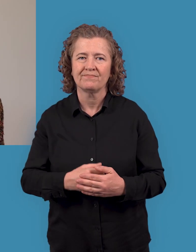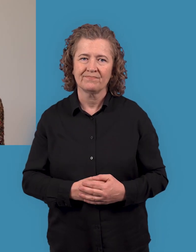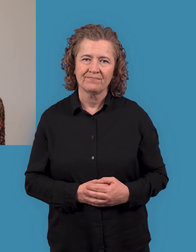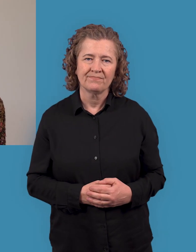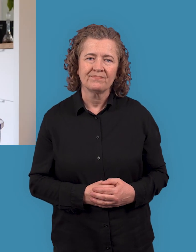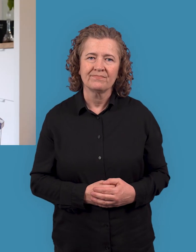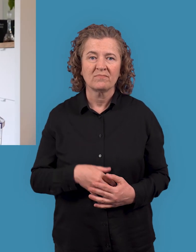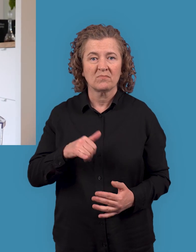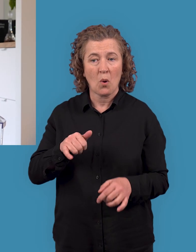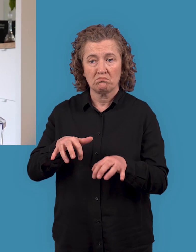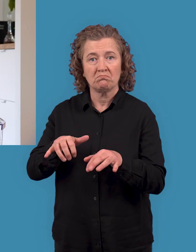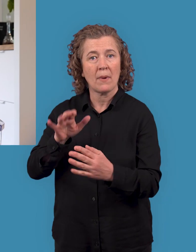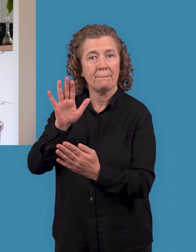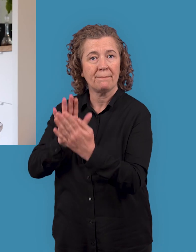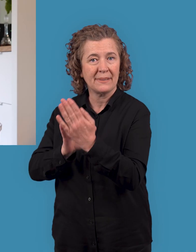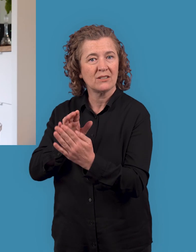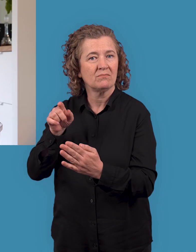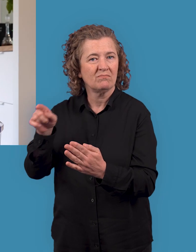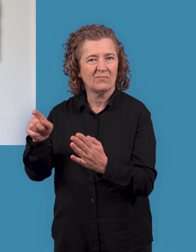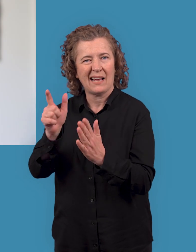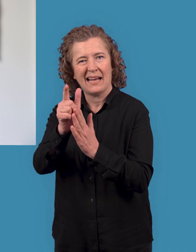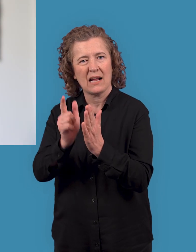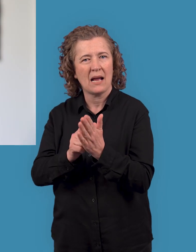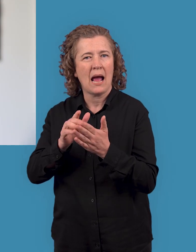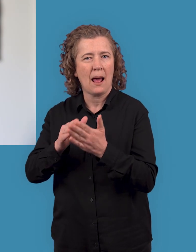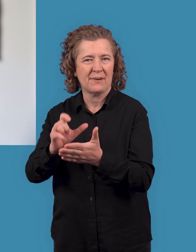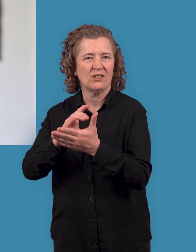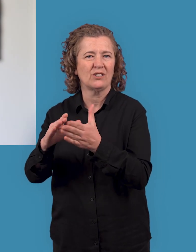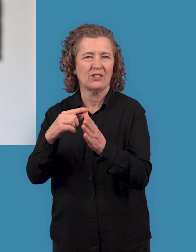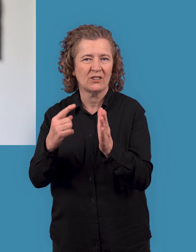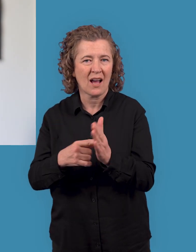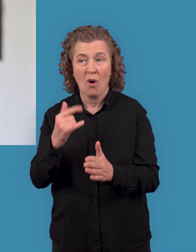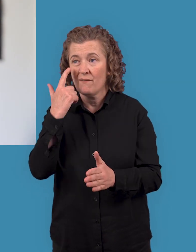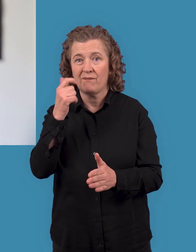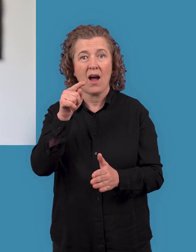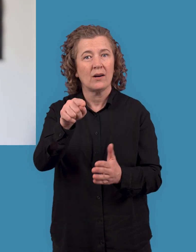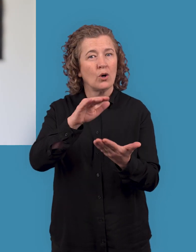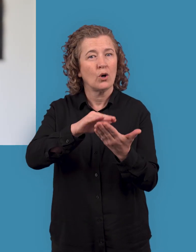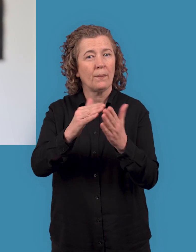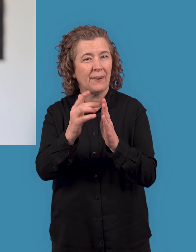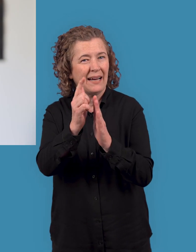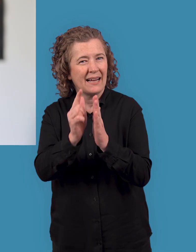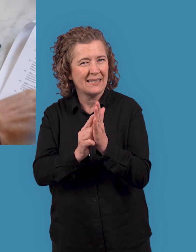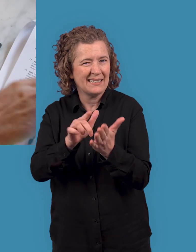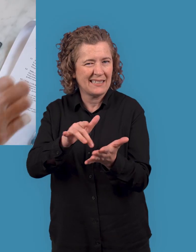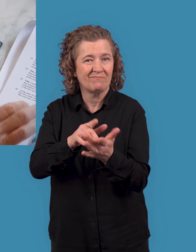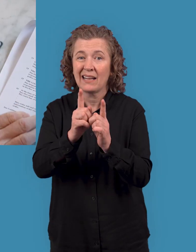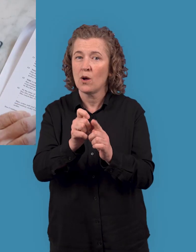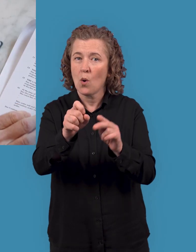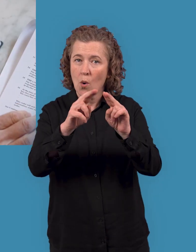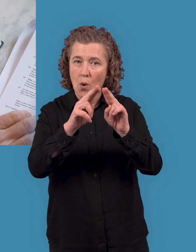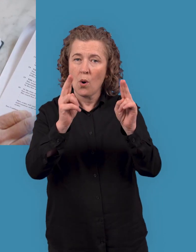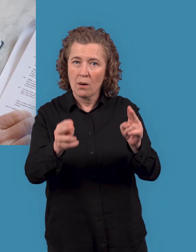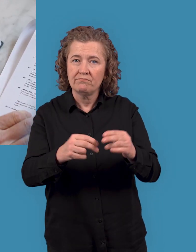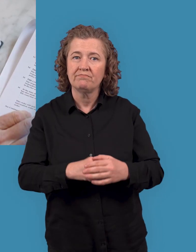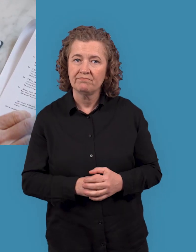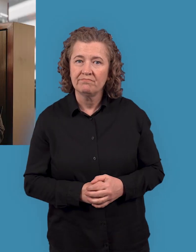or message us using Legal Help Chat or find a community legal centre near you.